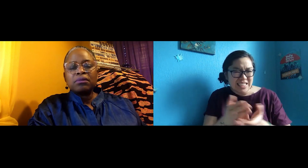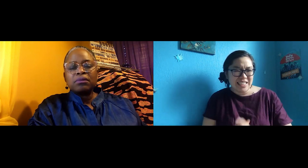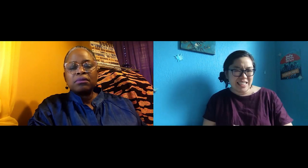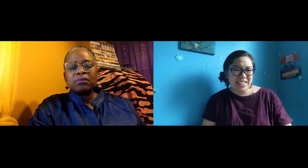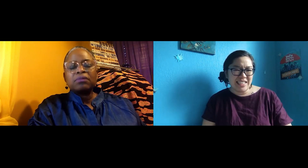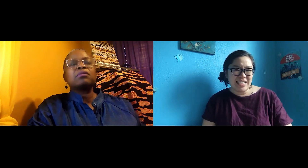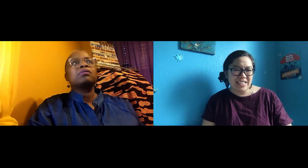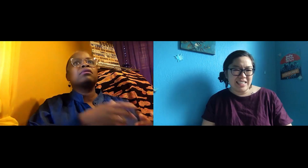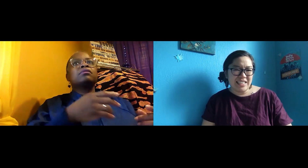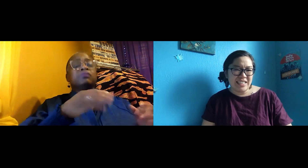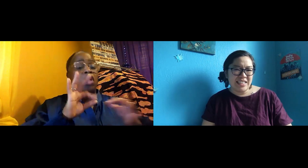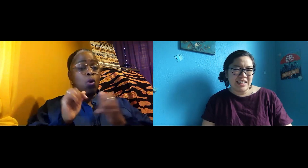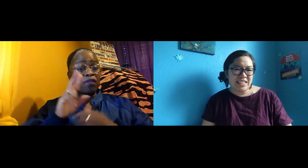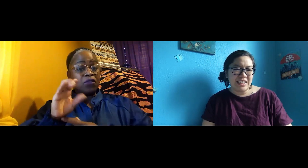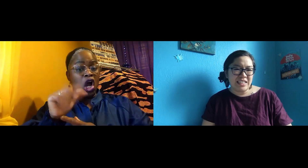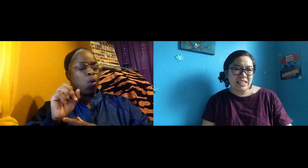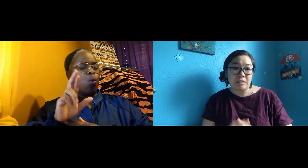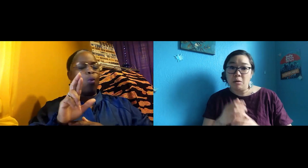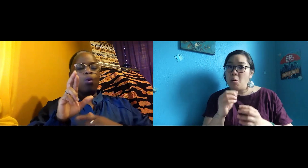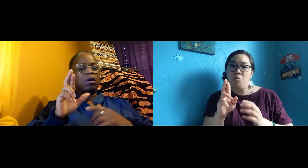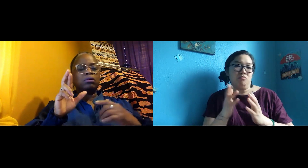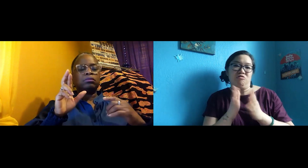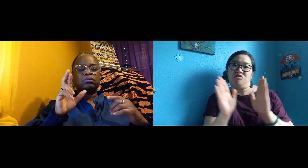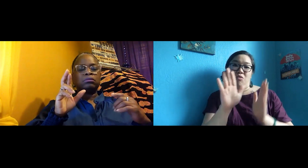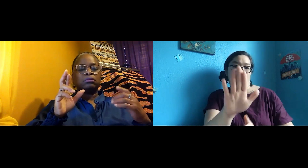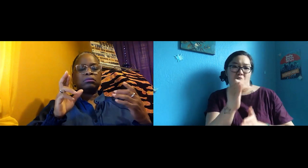planted the seed to start this project? Where did you get your first taste of creativity?